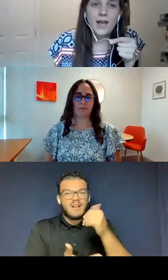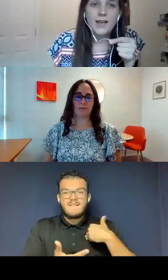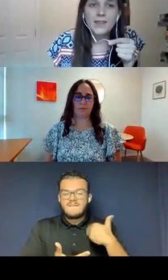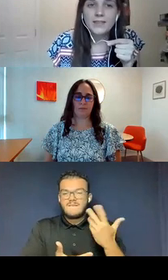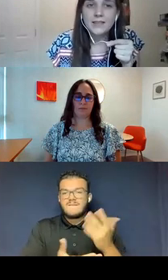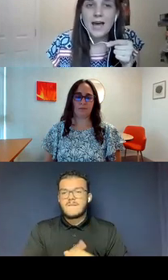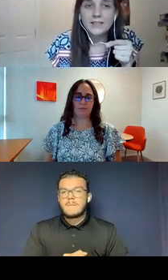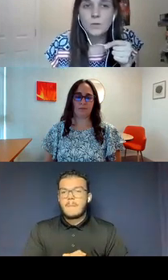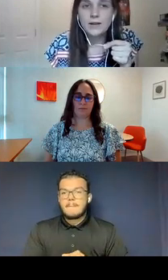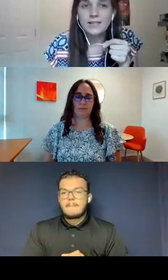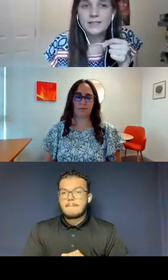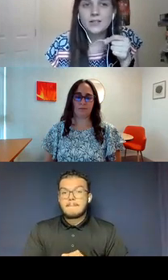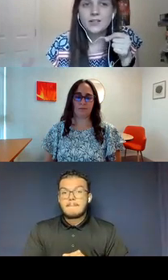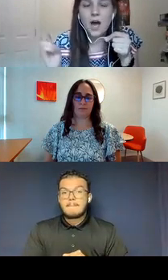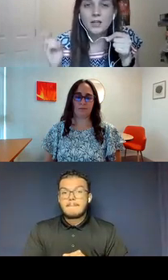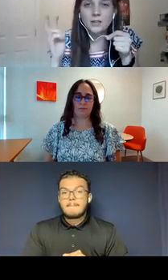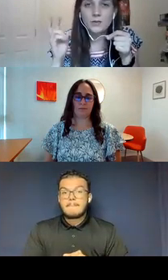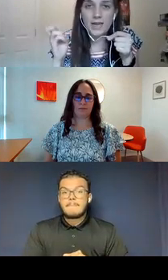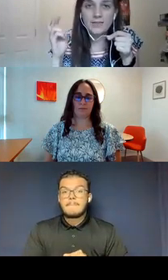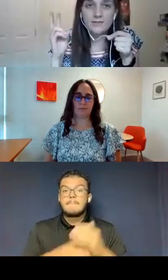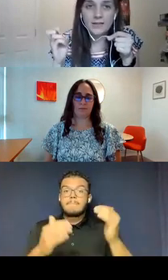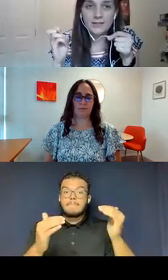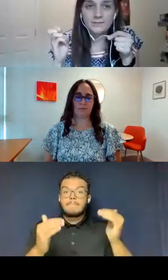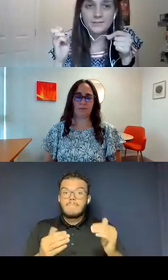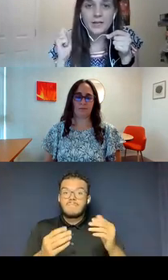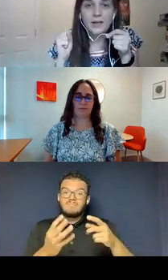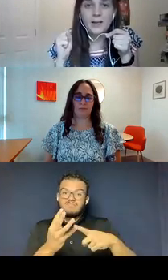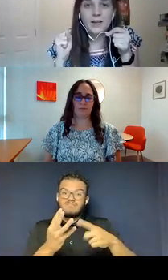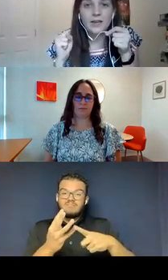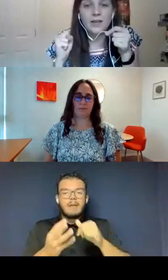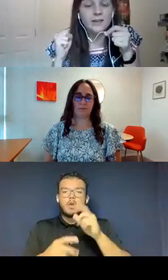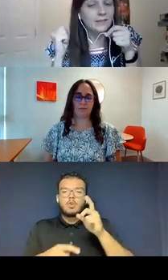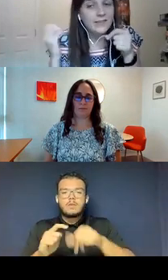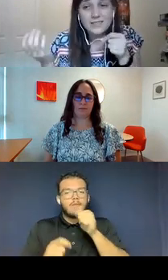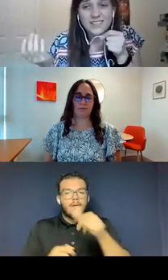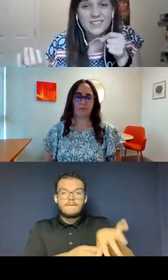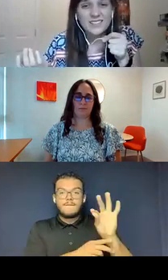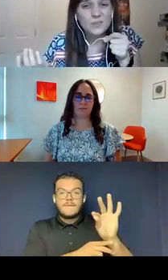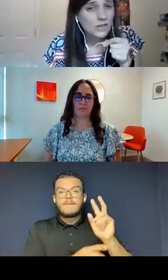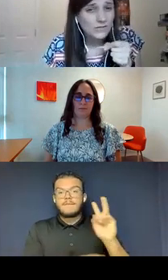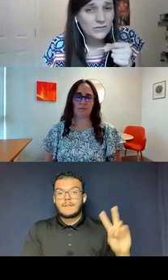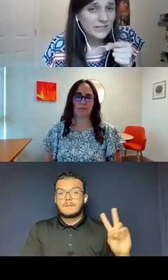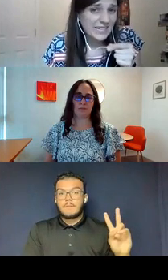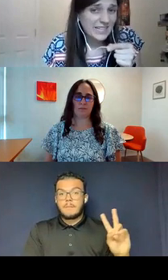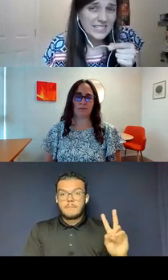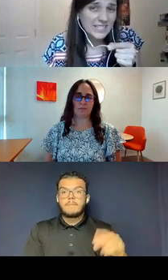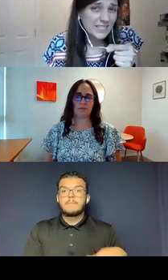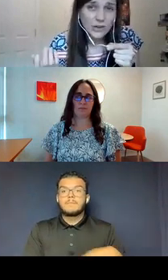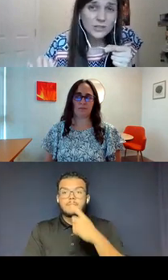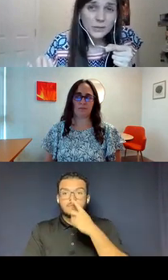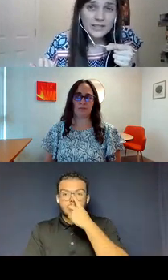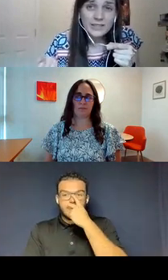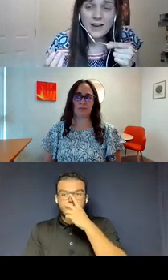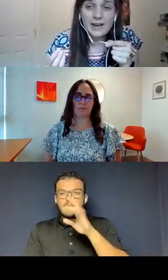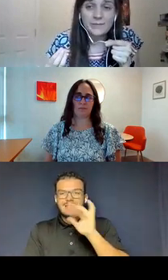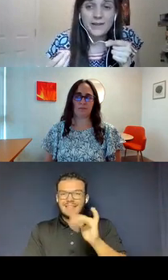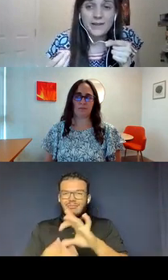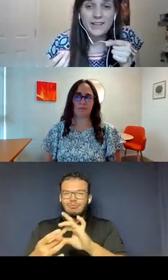And then the last one is, "could not locate the victim." This is sort of related to the first bullet.